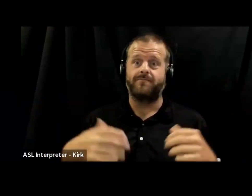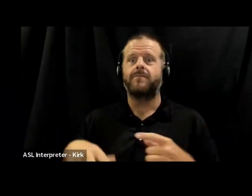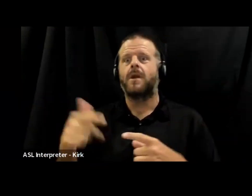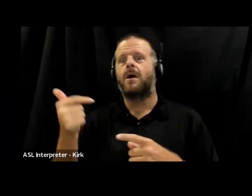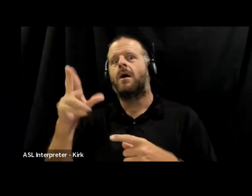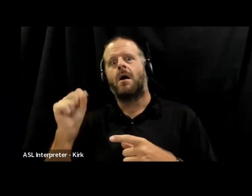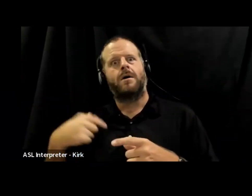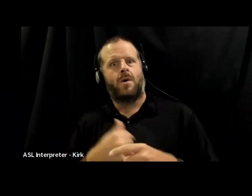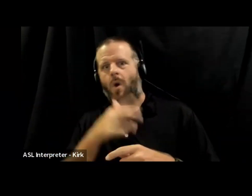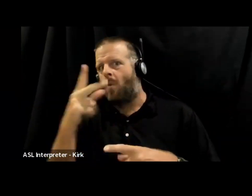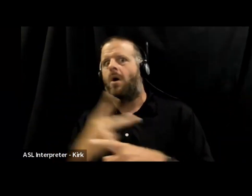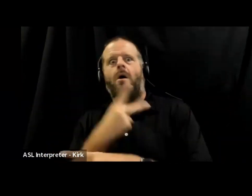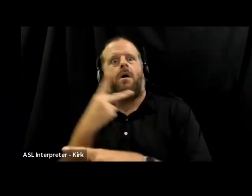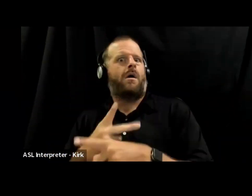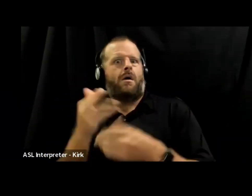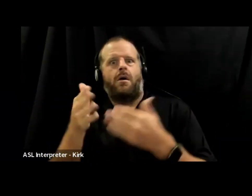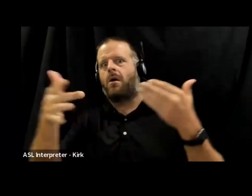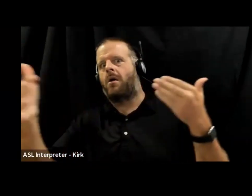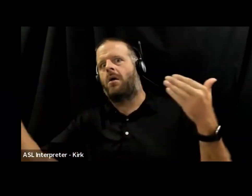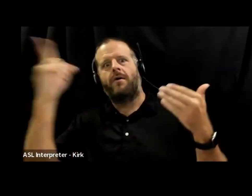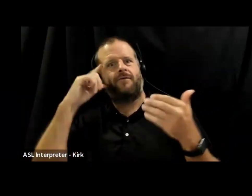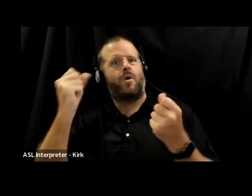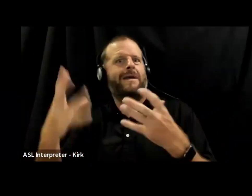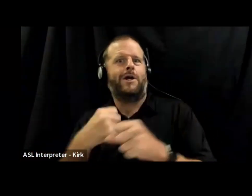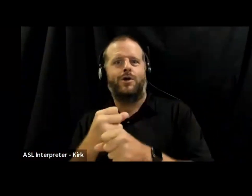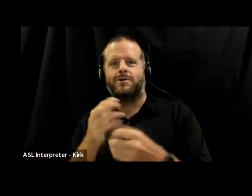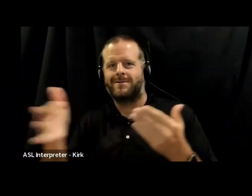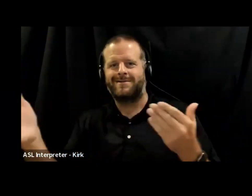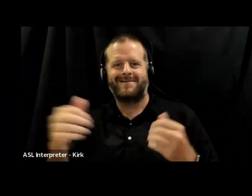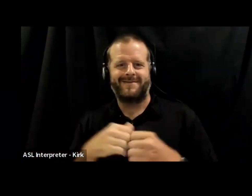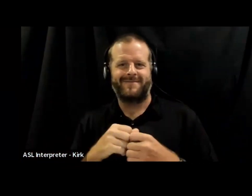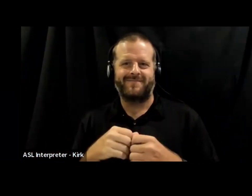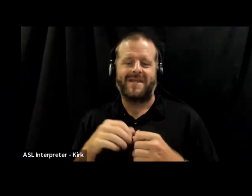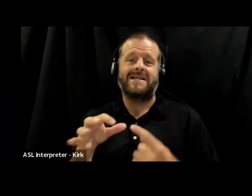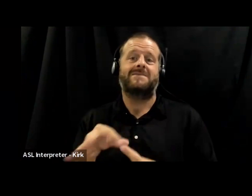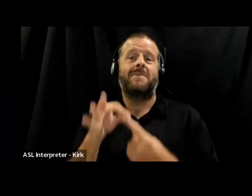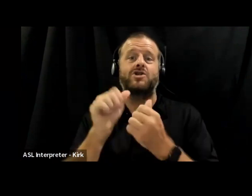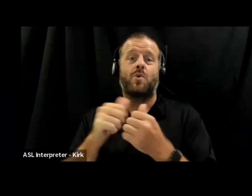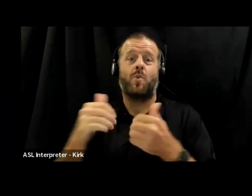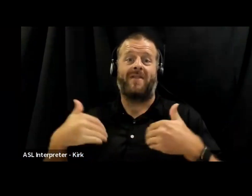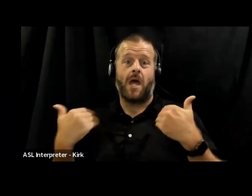feeling that for years to come. I'm sure especially, especially with our young people. Sorry.